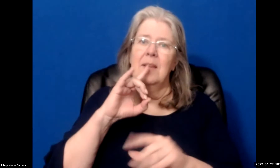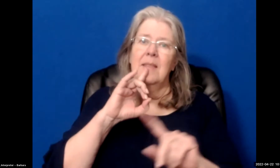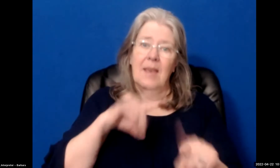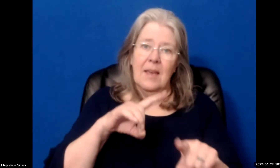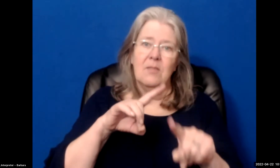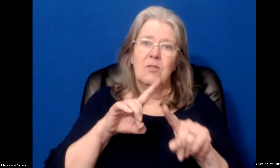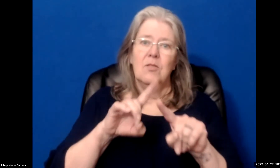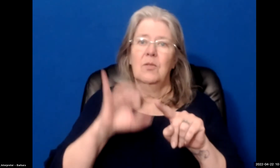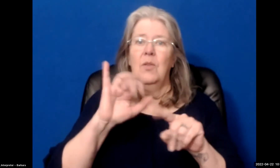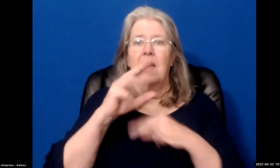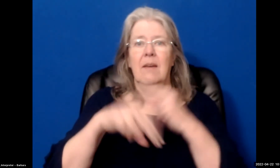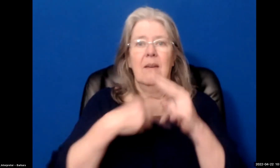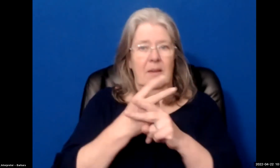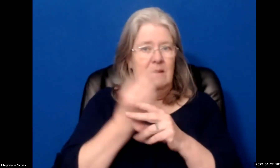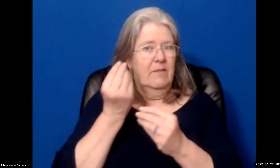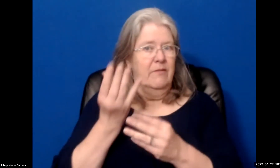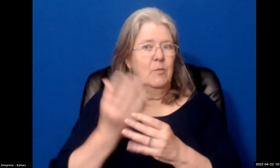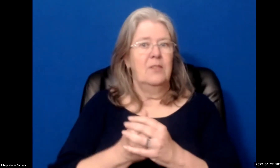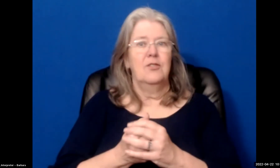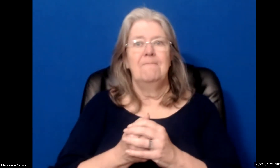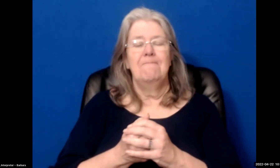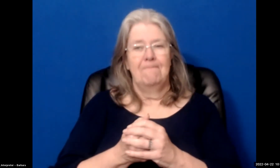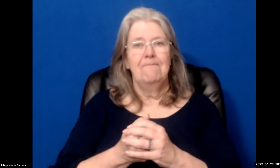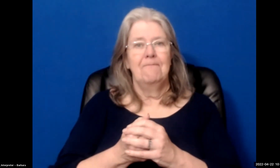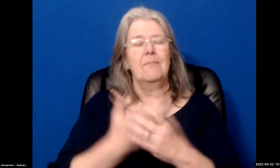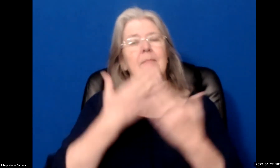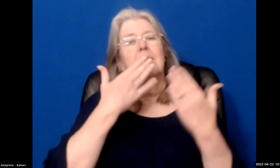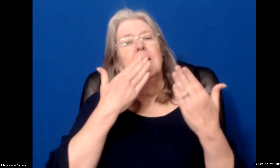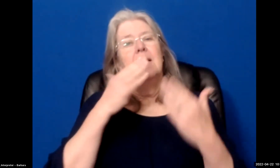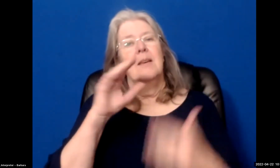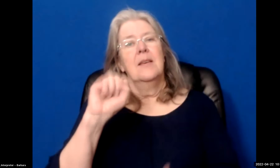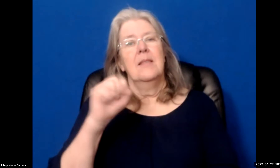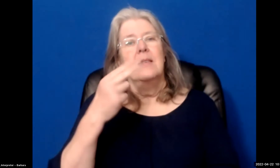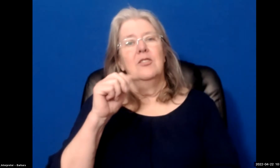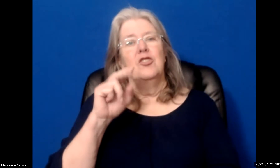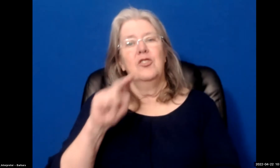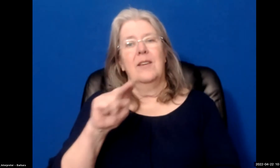Peggy: Okay, thank you Shannon. Your story is so valuable for people to hear, and